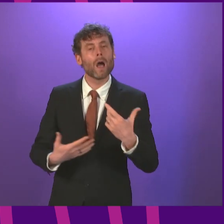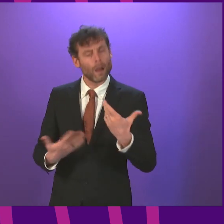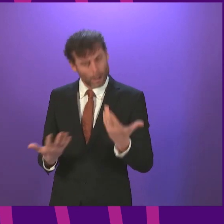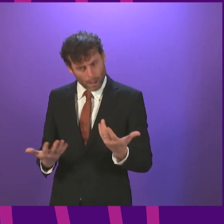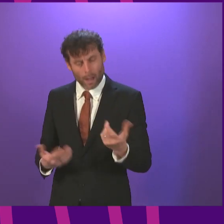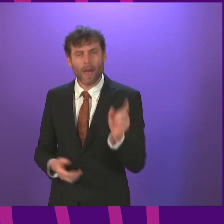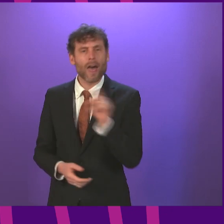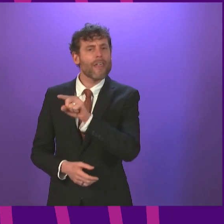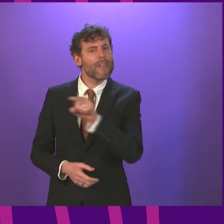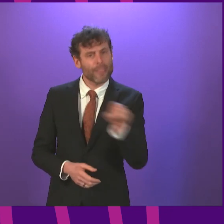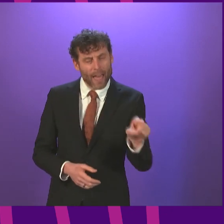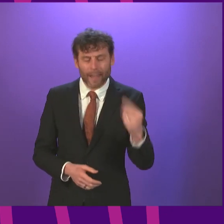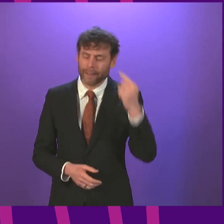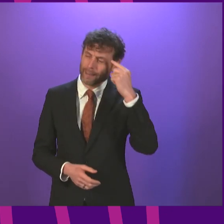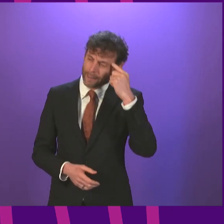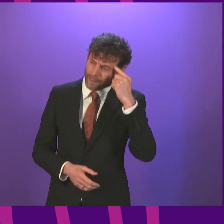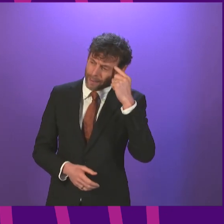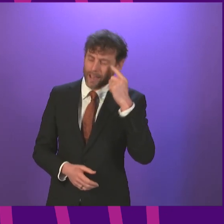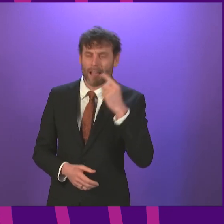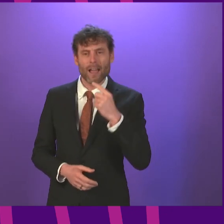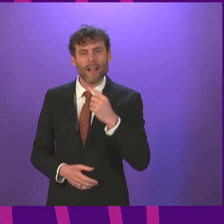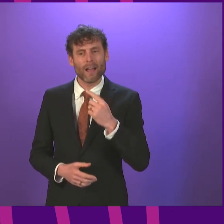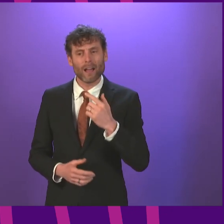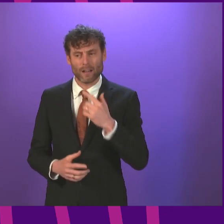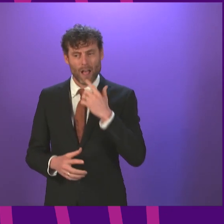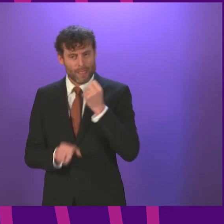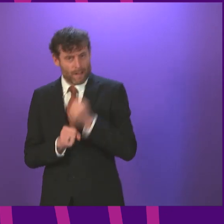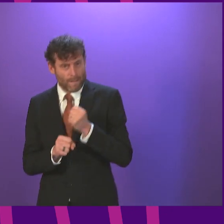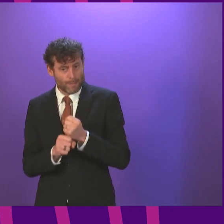of the advice and views of the counsel that Government instructs, but they also take account